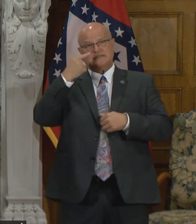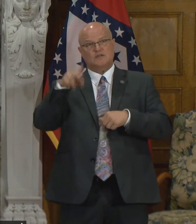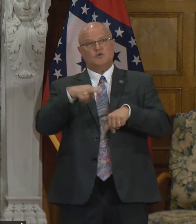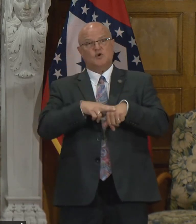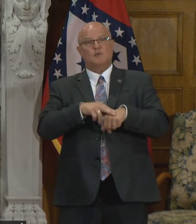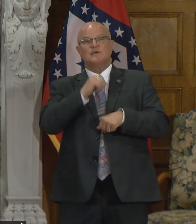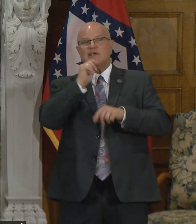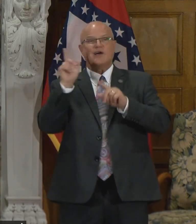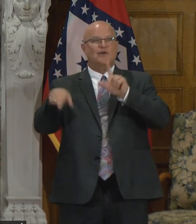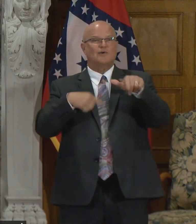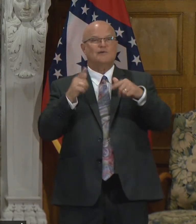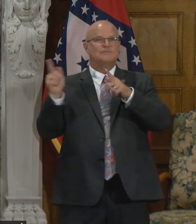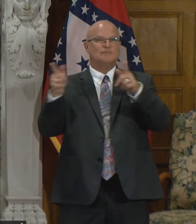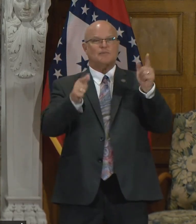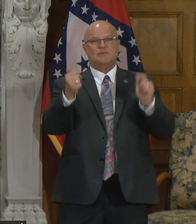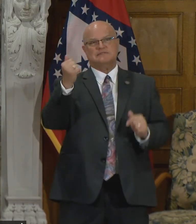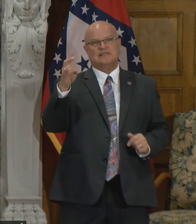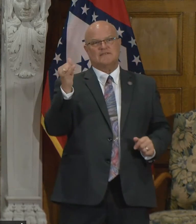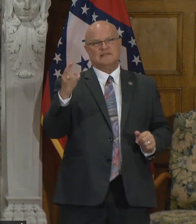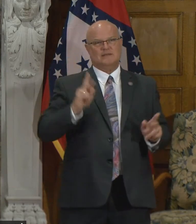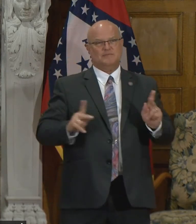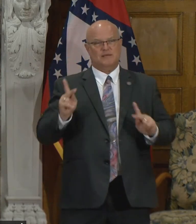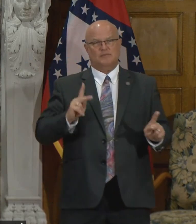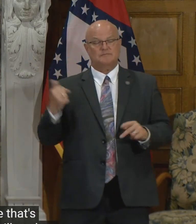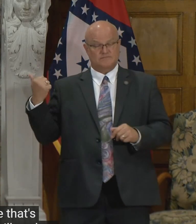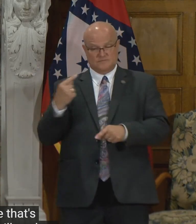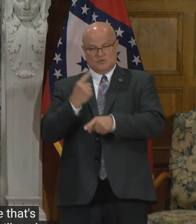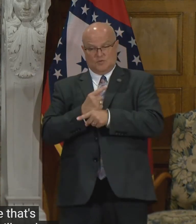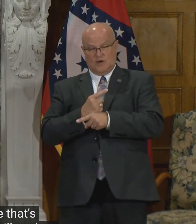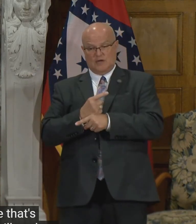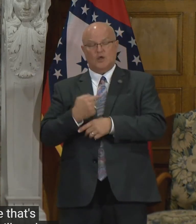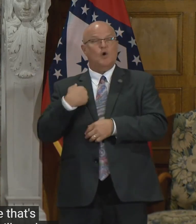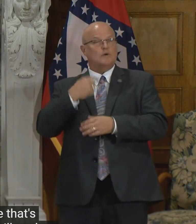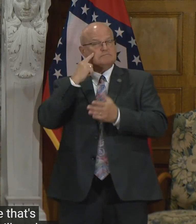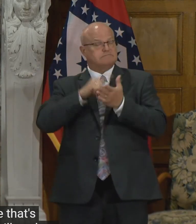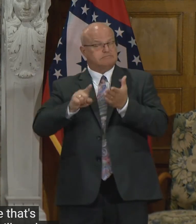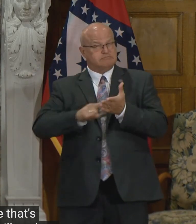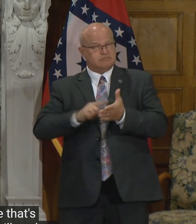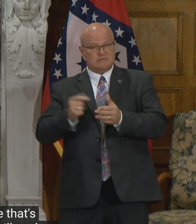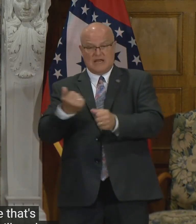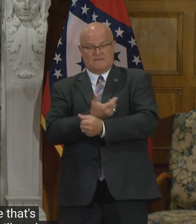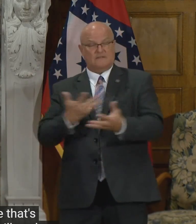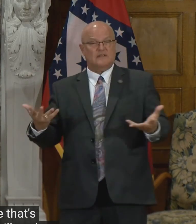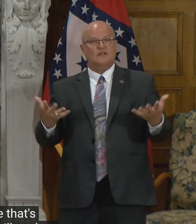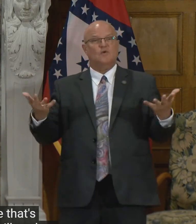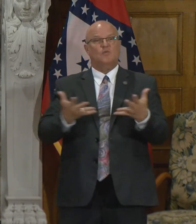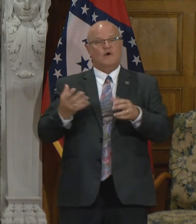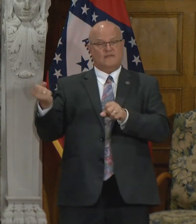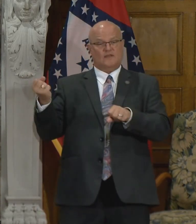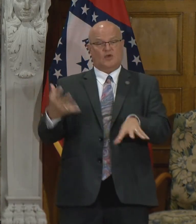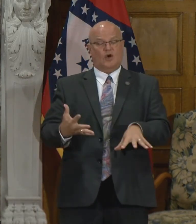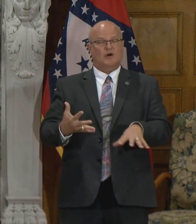would not go around shooting 17 people. That's correct. You know, we will explore all avenues on what the cause was, whether involved